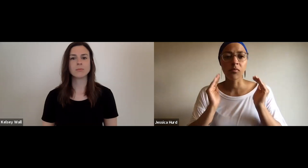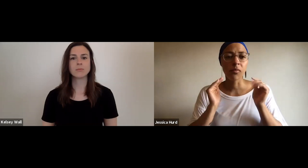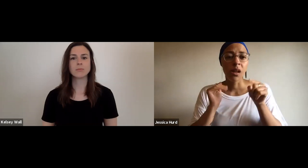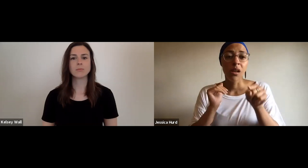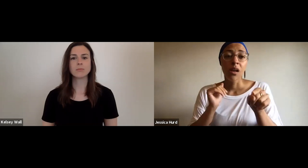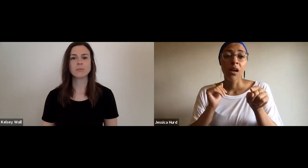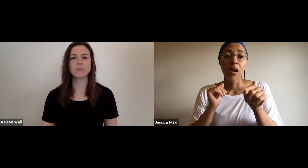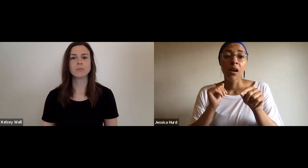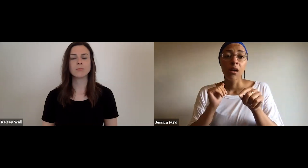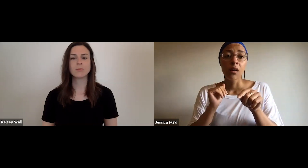and change that.